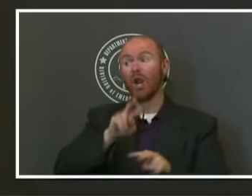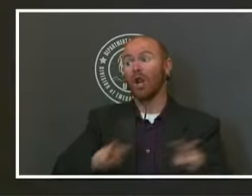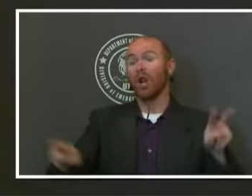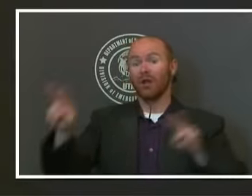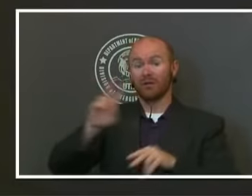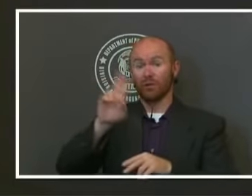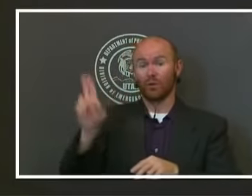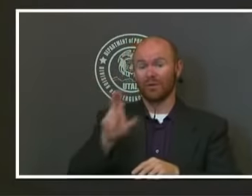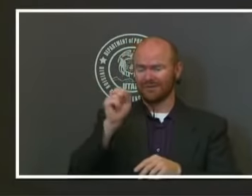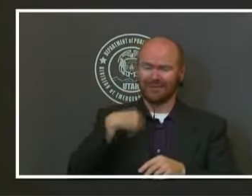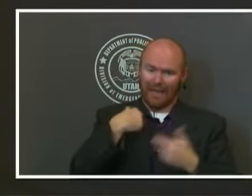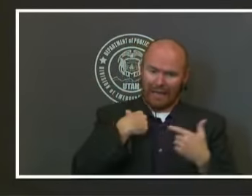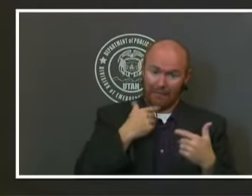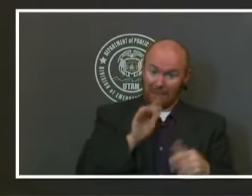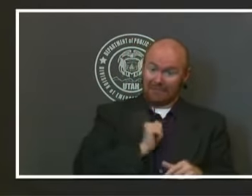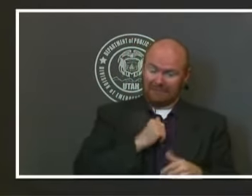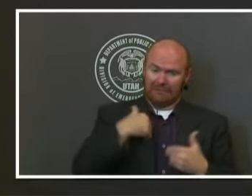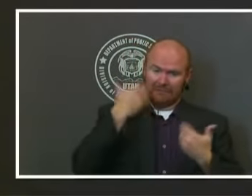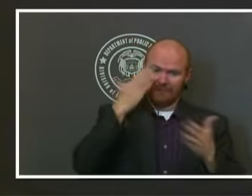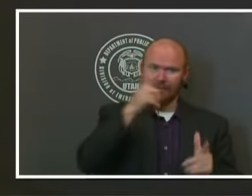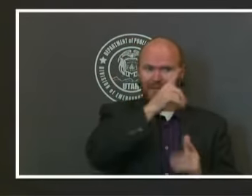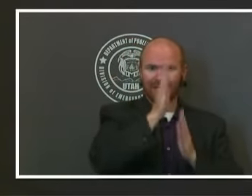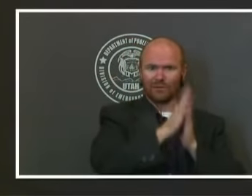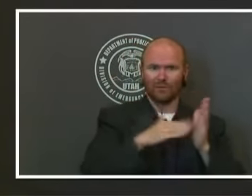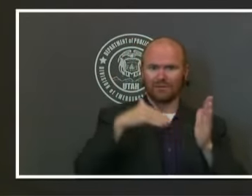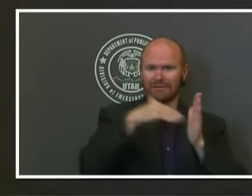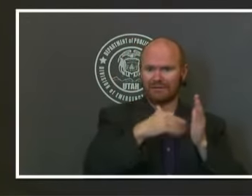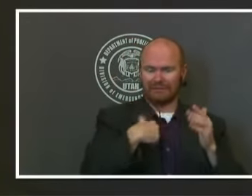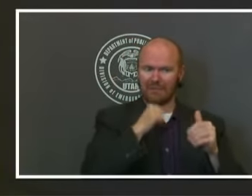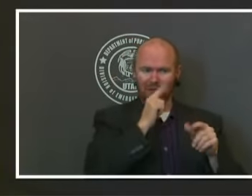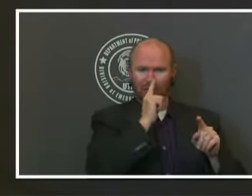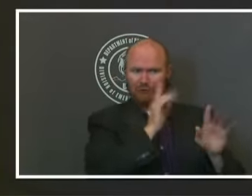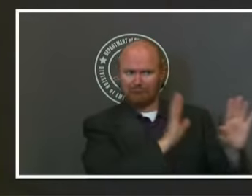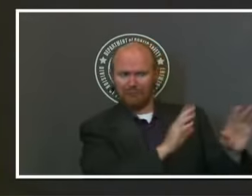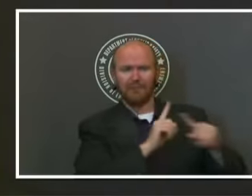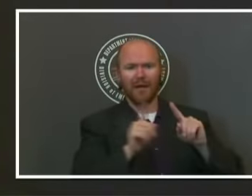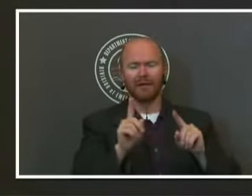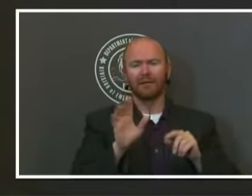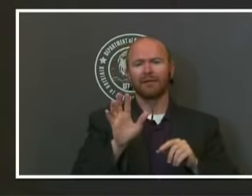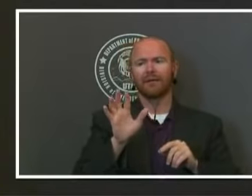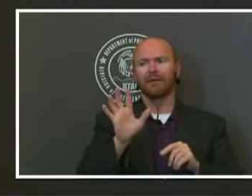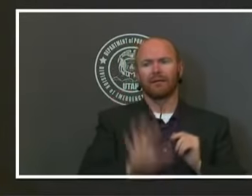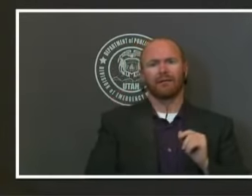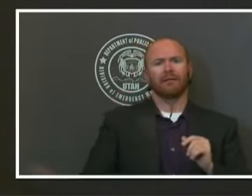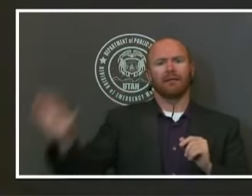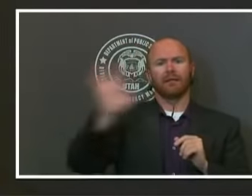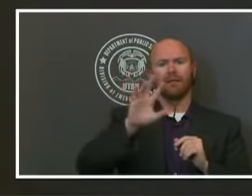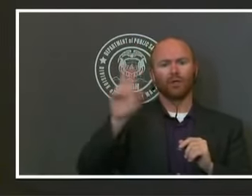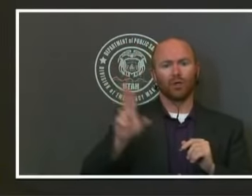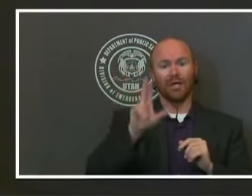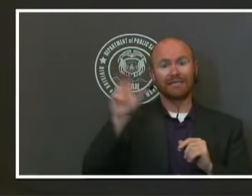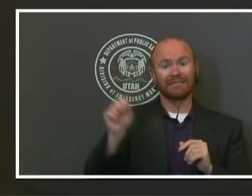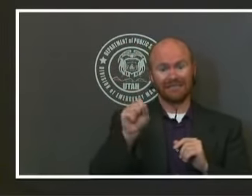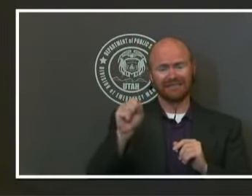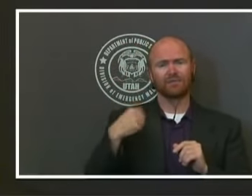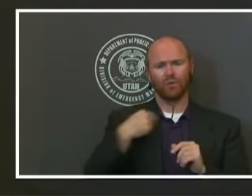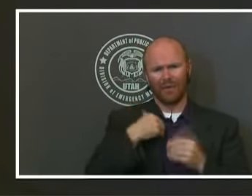about New Zealand that's a little bit exotic for us what we see around the world